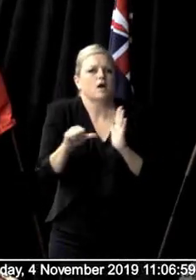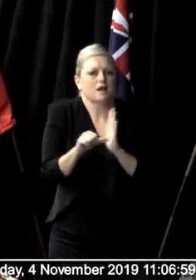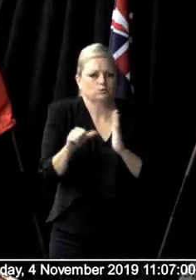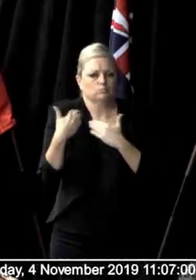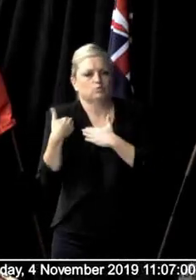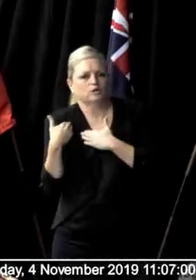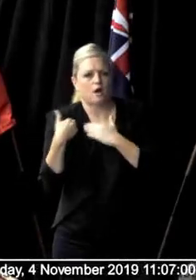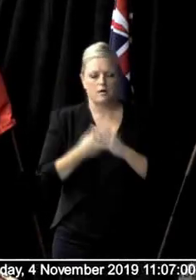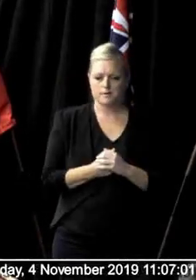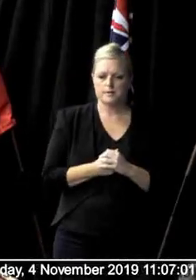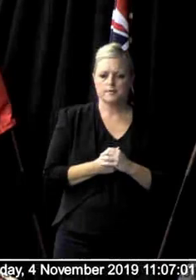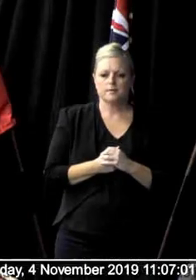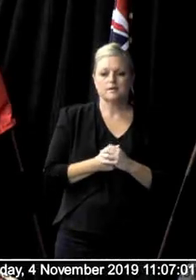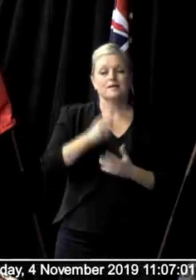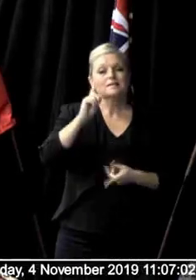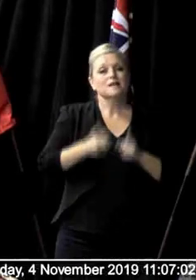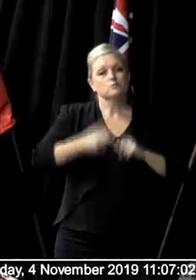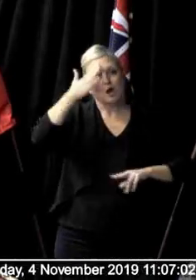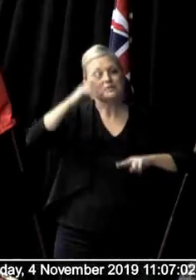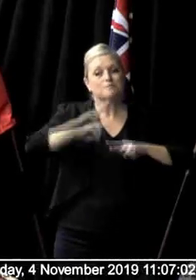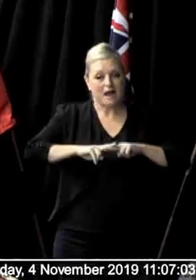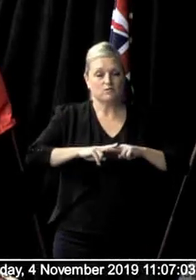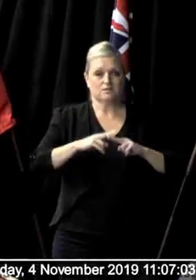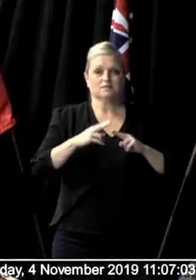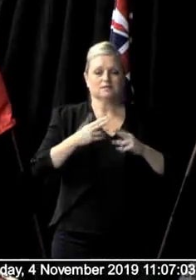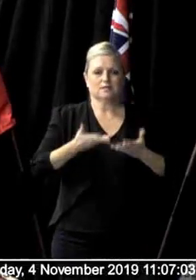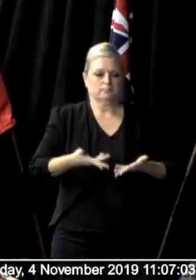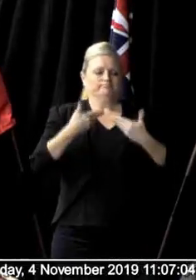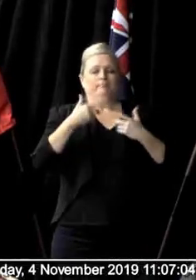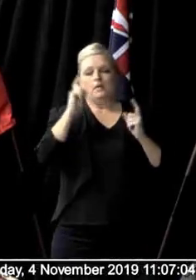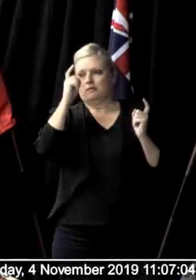And in some cases, parents have developed anxiety disorders themselves as a result.